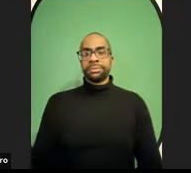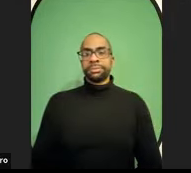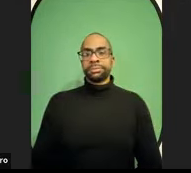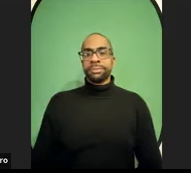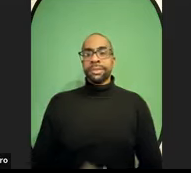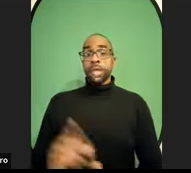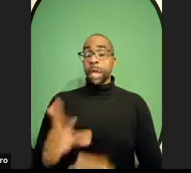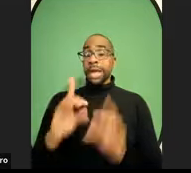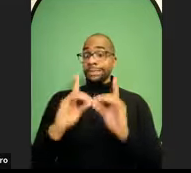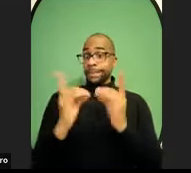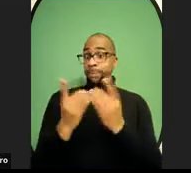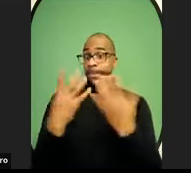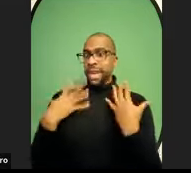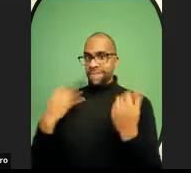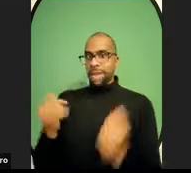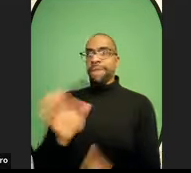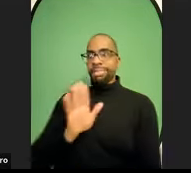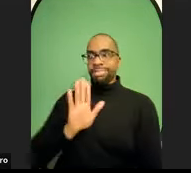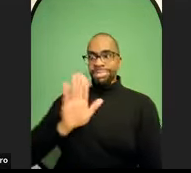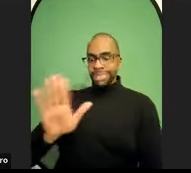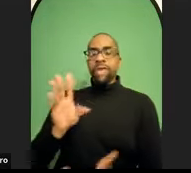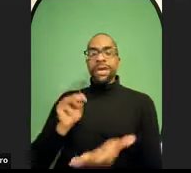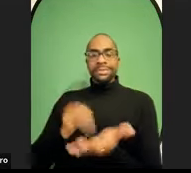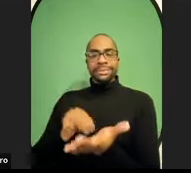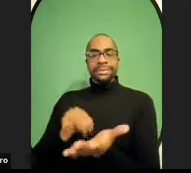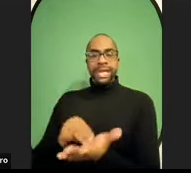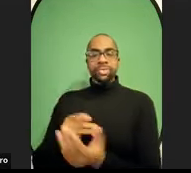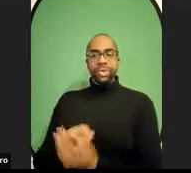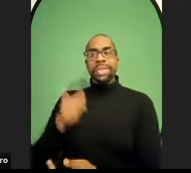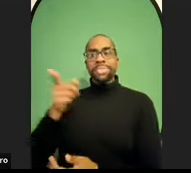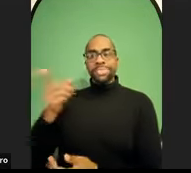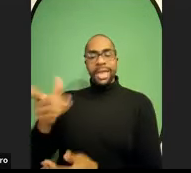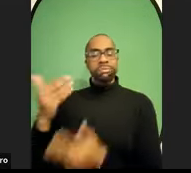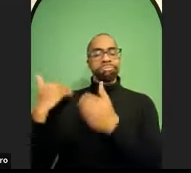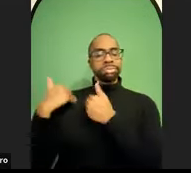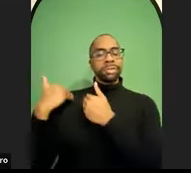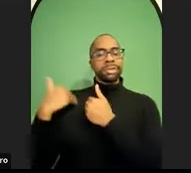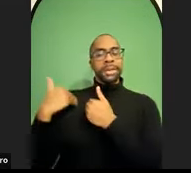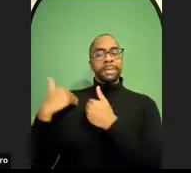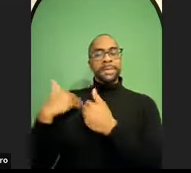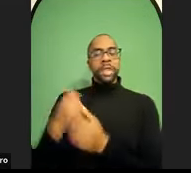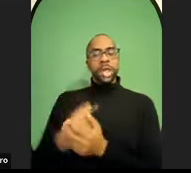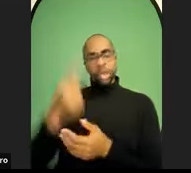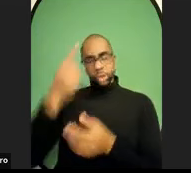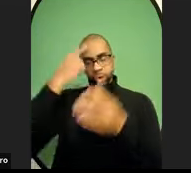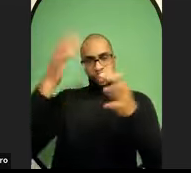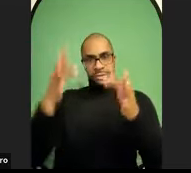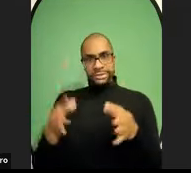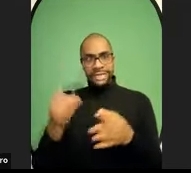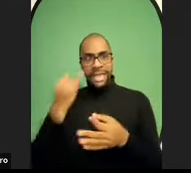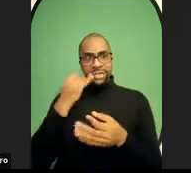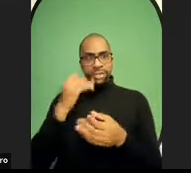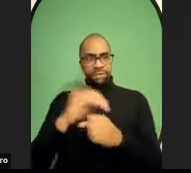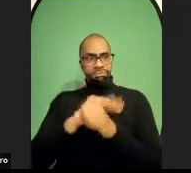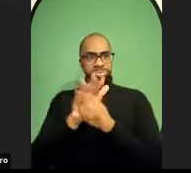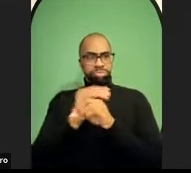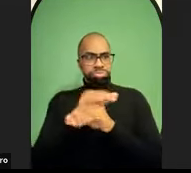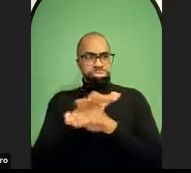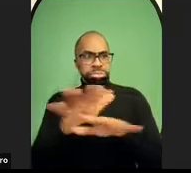appropriate education. closely they're the ones who should be able to make those calls of whether something is